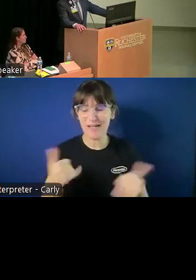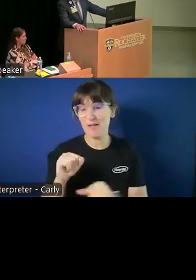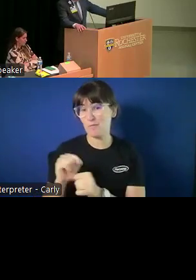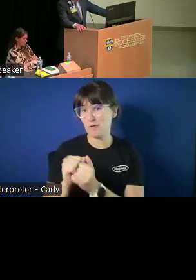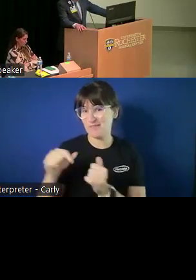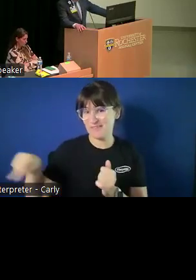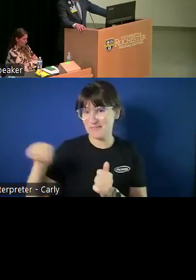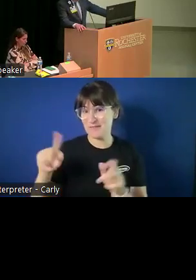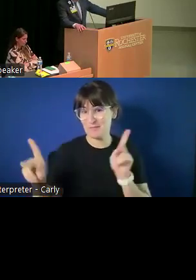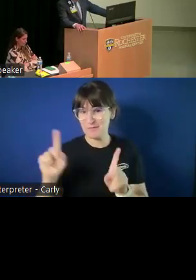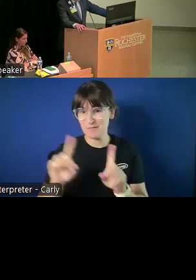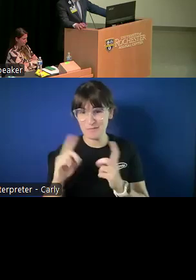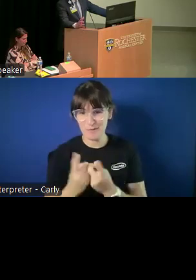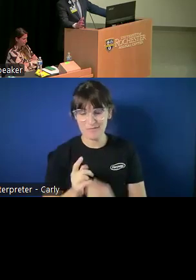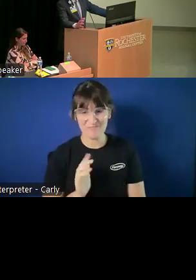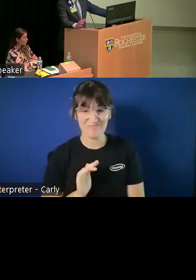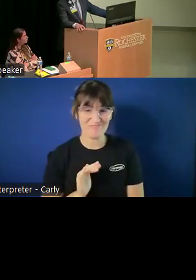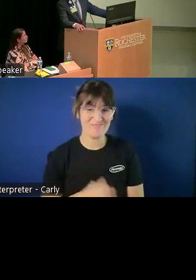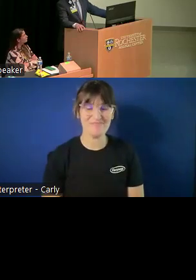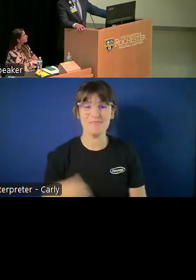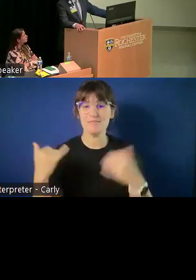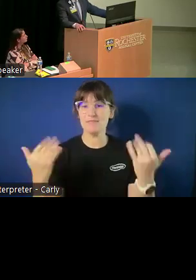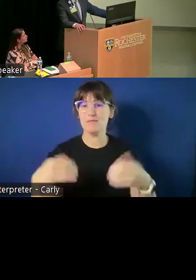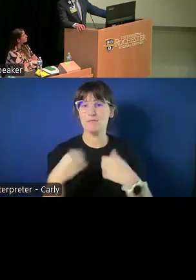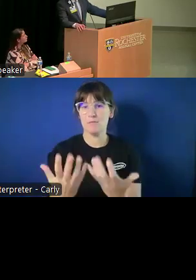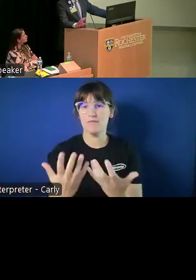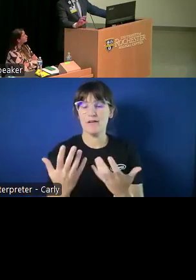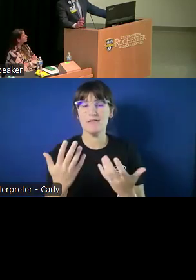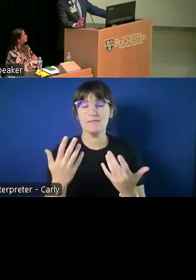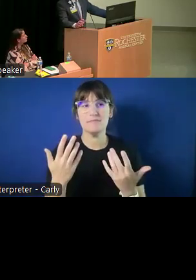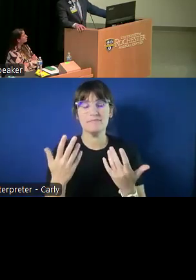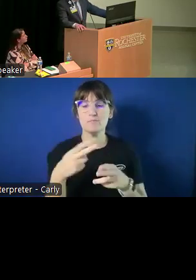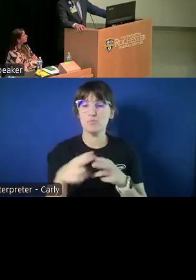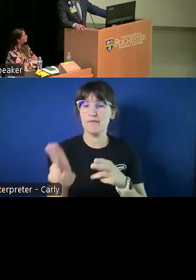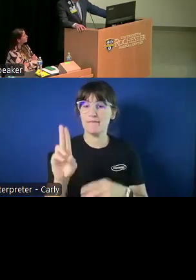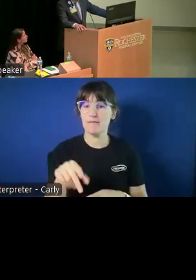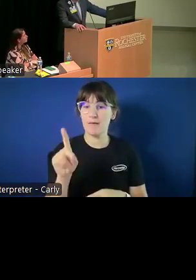in our department um today I just want to provide you with a brief update about